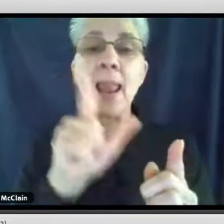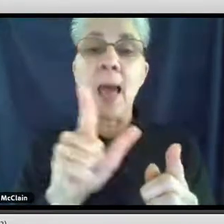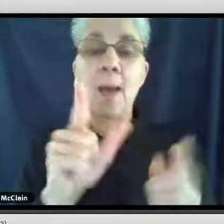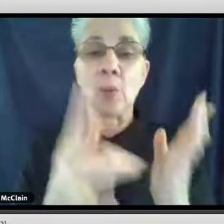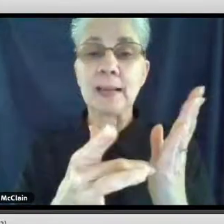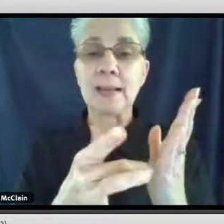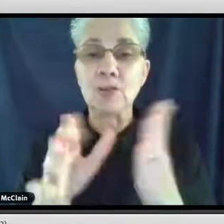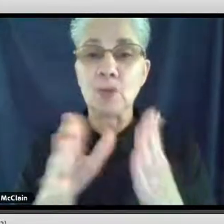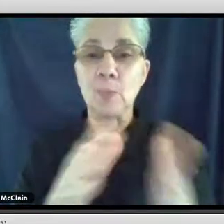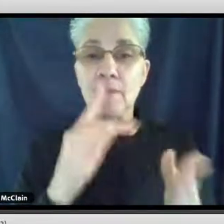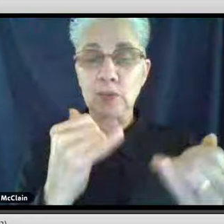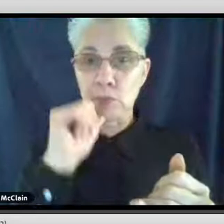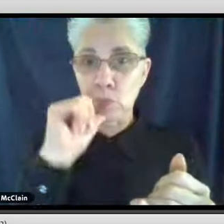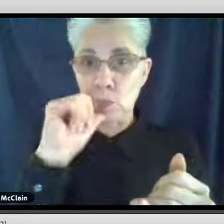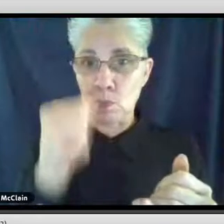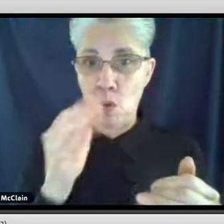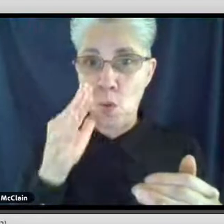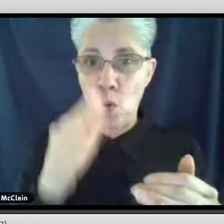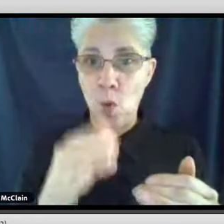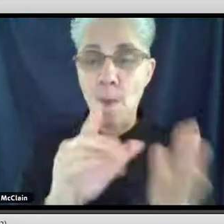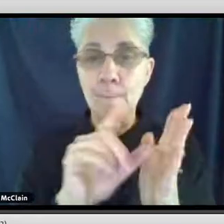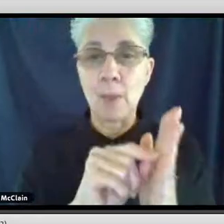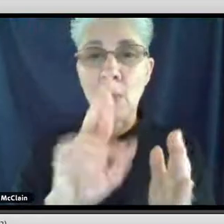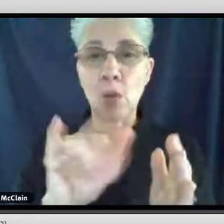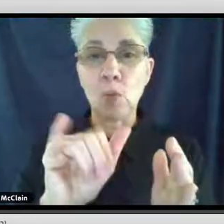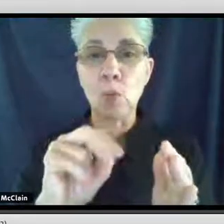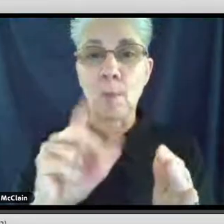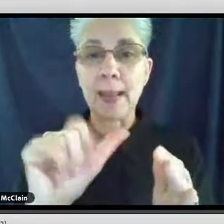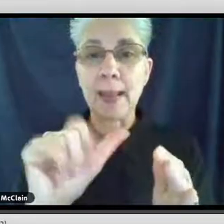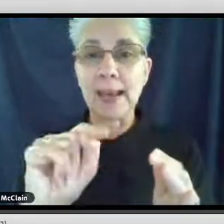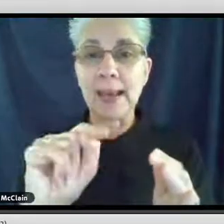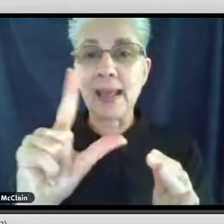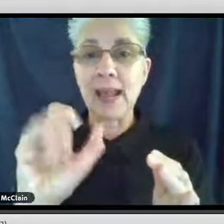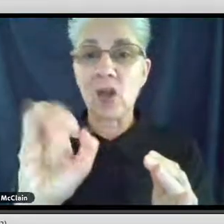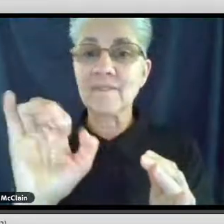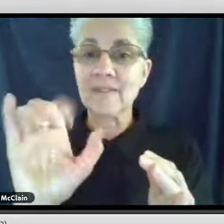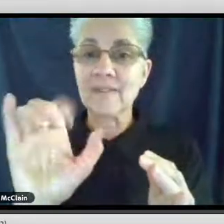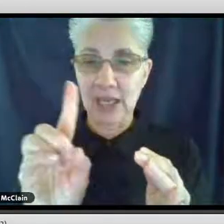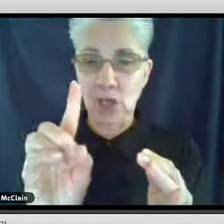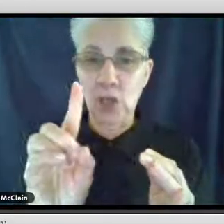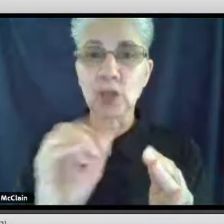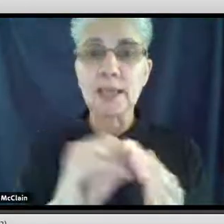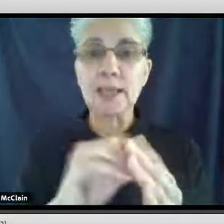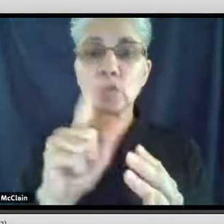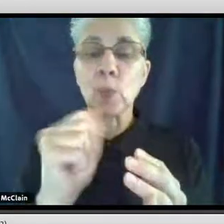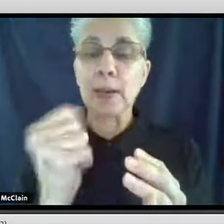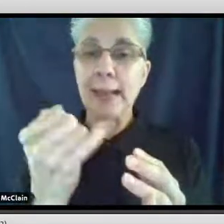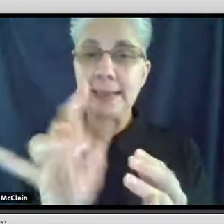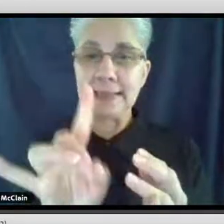Planning for Today and Tomorrow," published by Rowman & Littlefield in 2018,